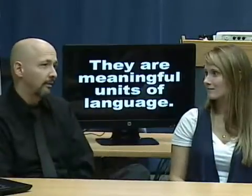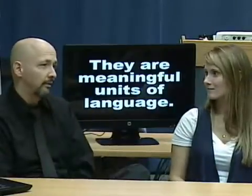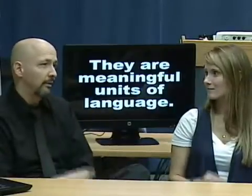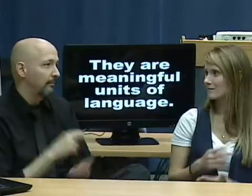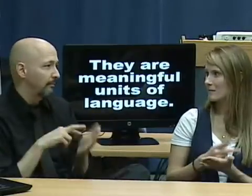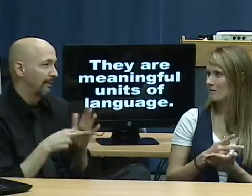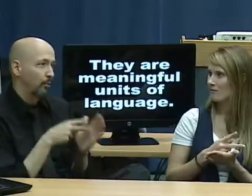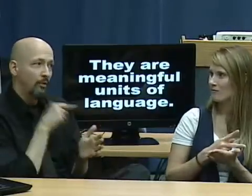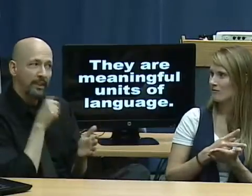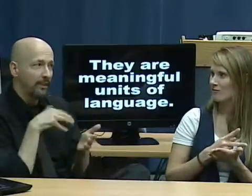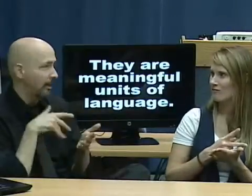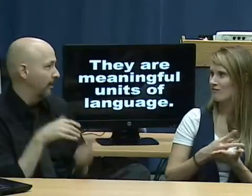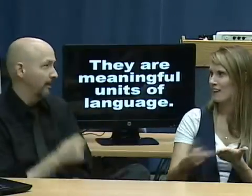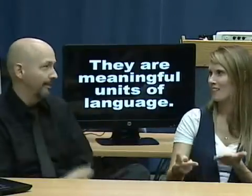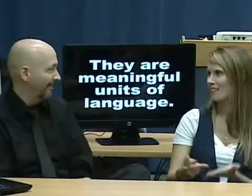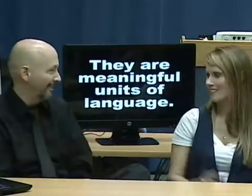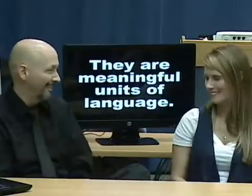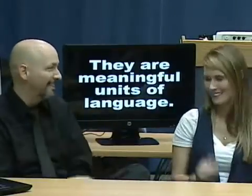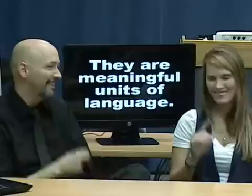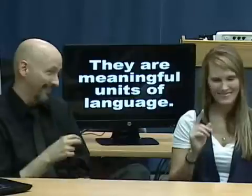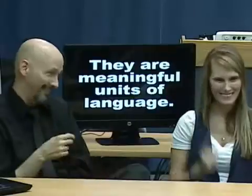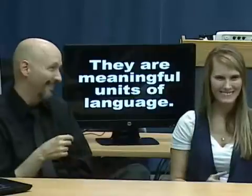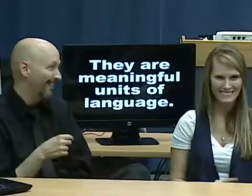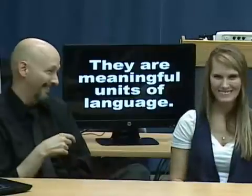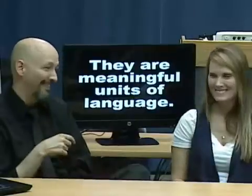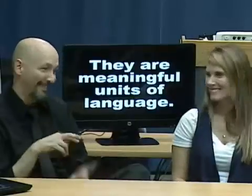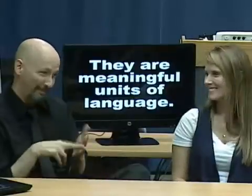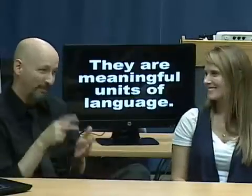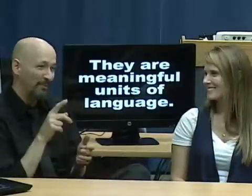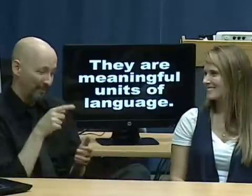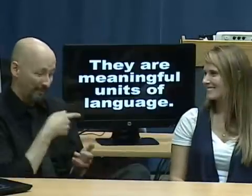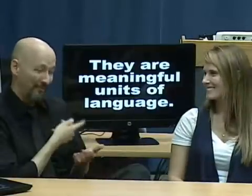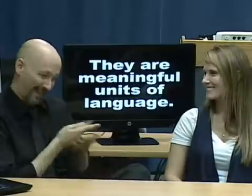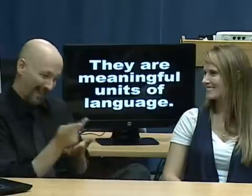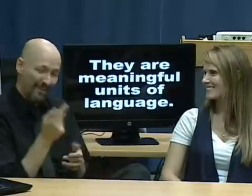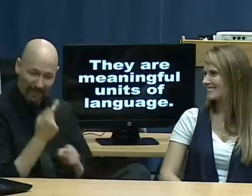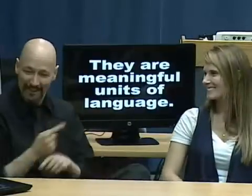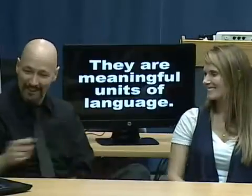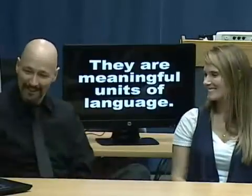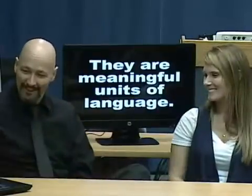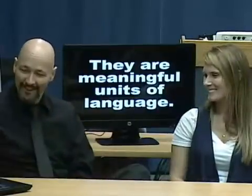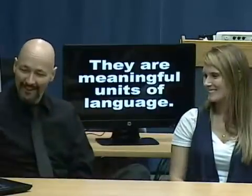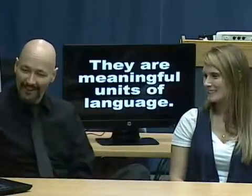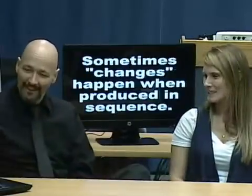It means that you didn't study. It means you failed.